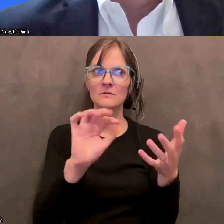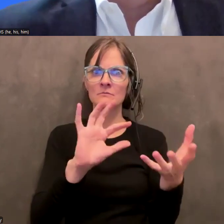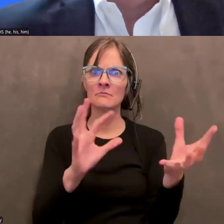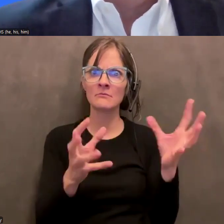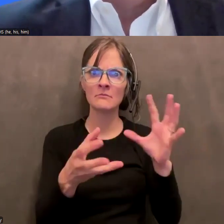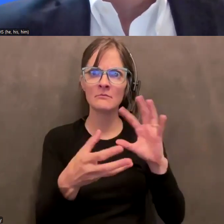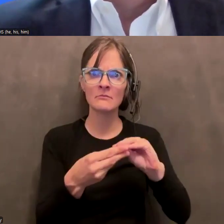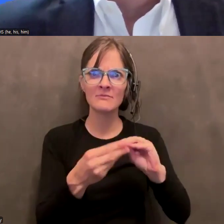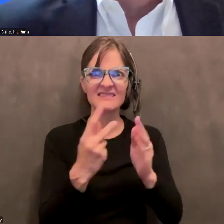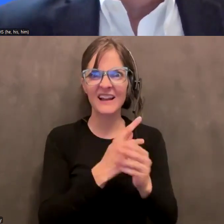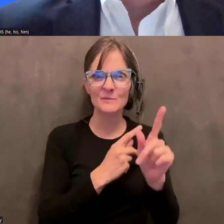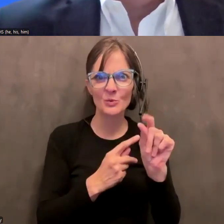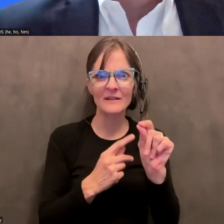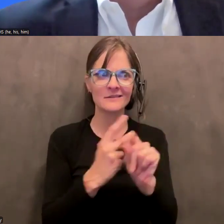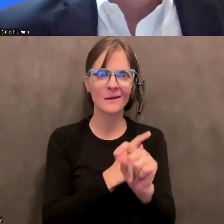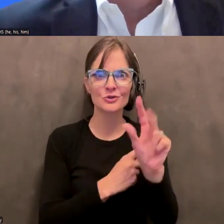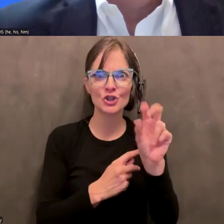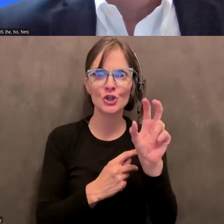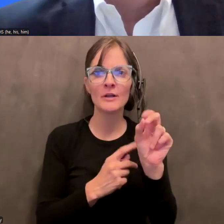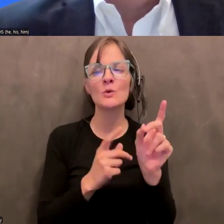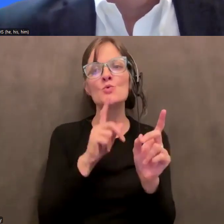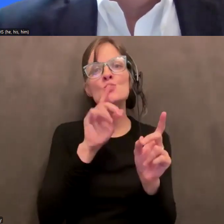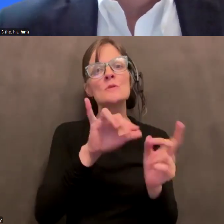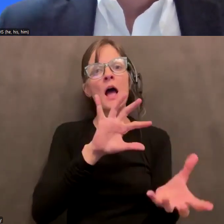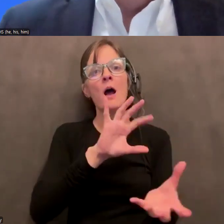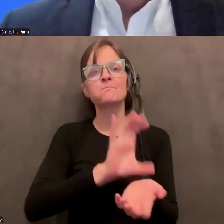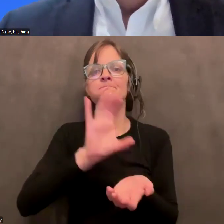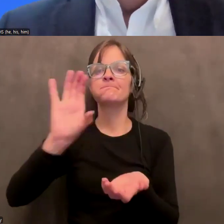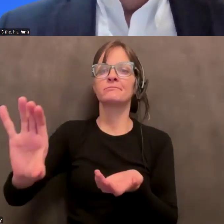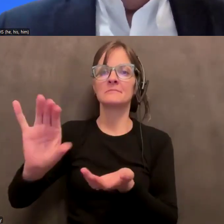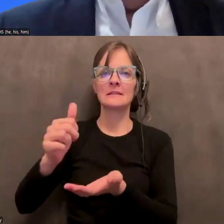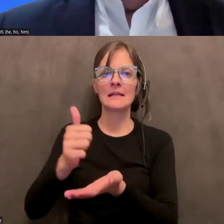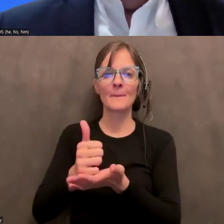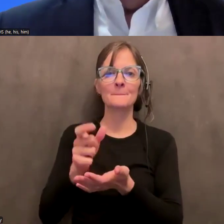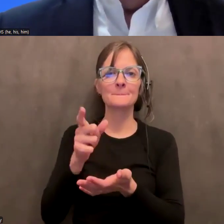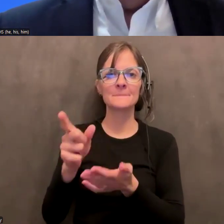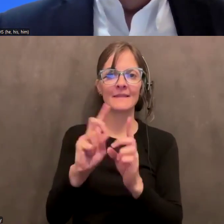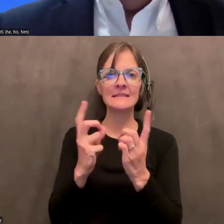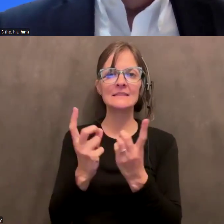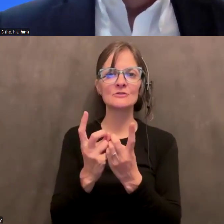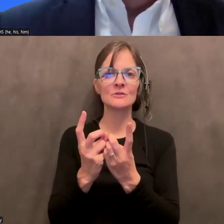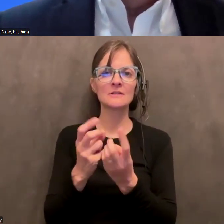and more young people to register because it's great for them and their future, but also great for the school and health sciences.